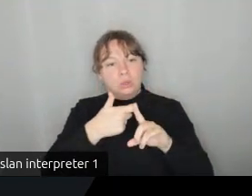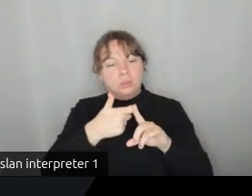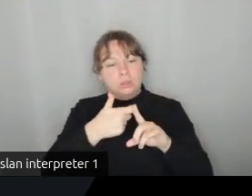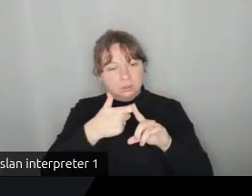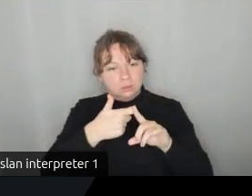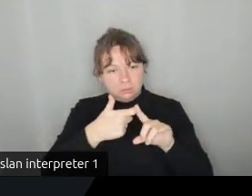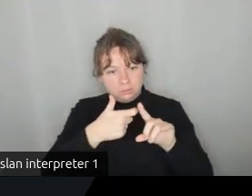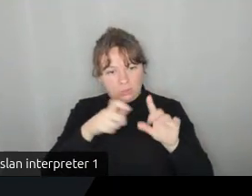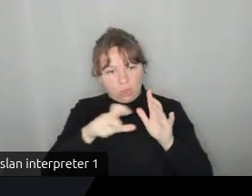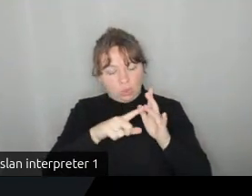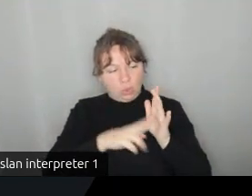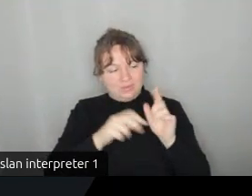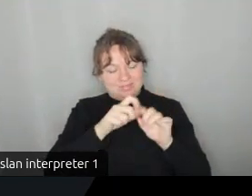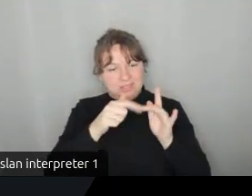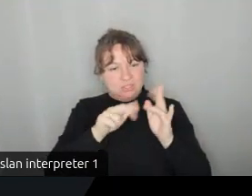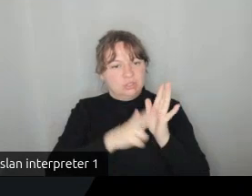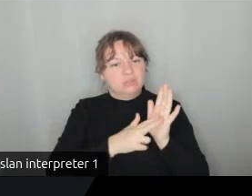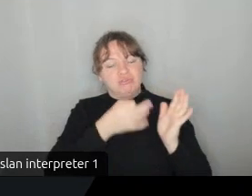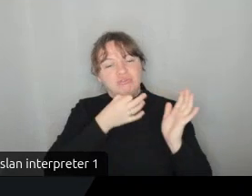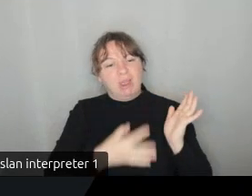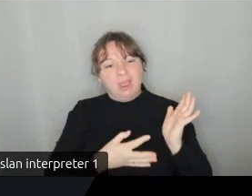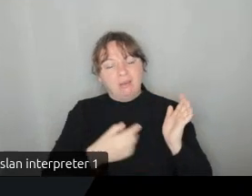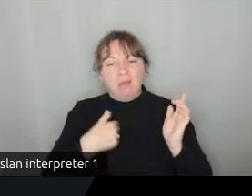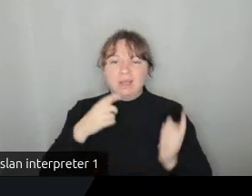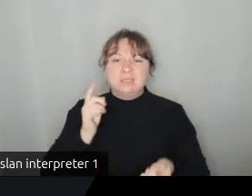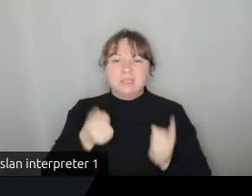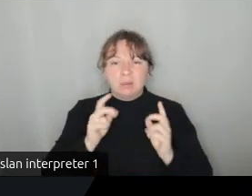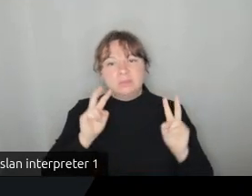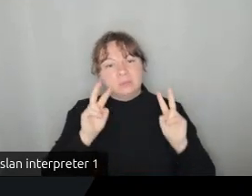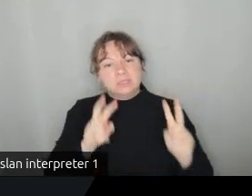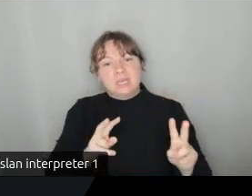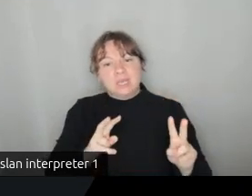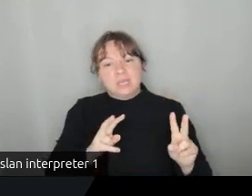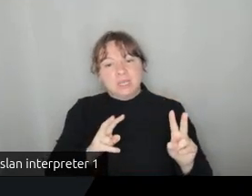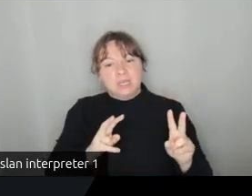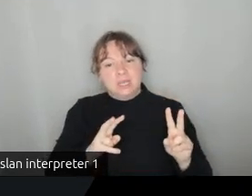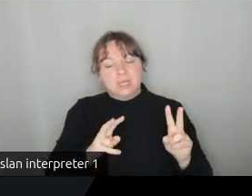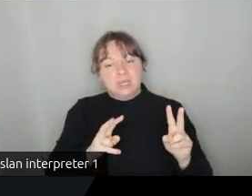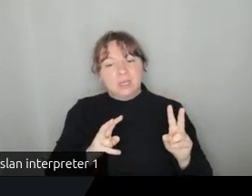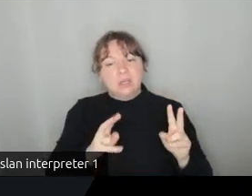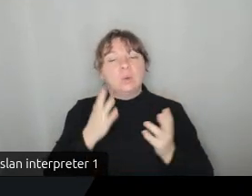and I've seen it from time to time, from time to time, apologies, when the respondent has,